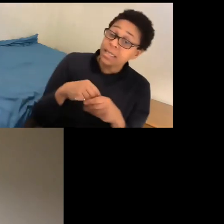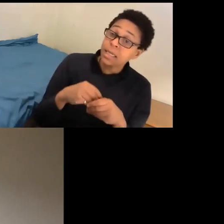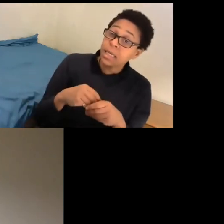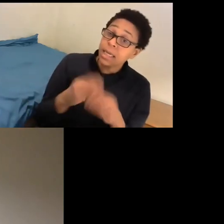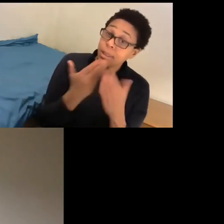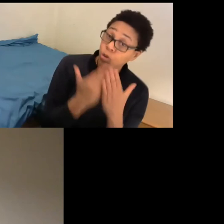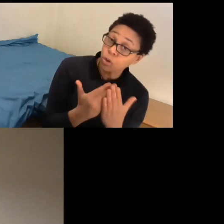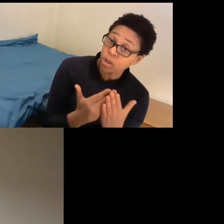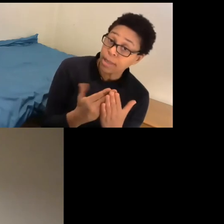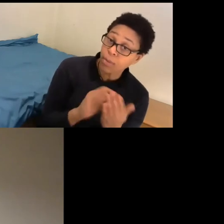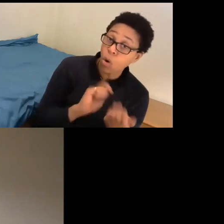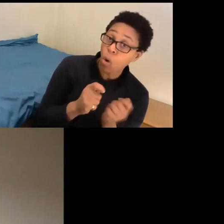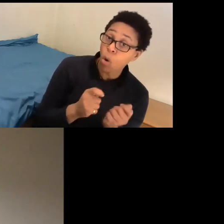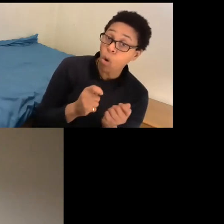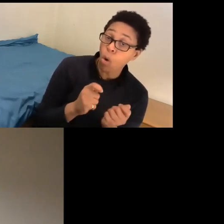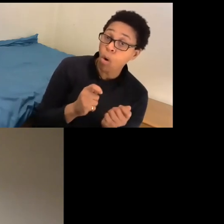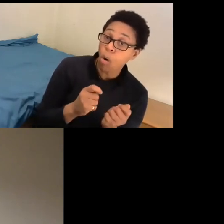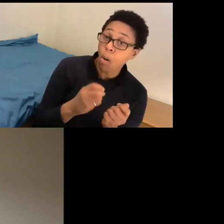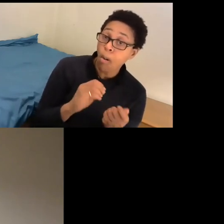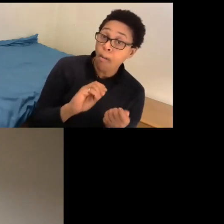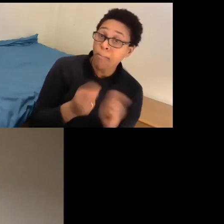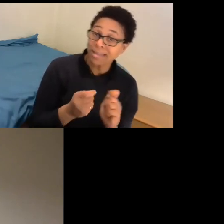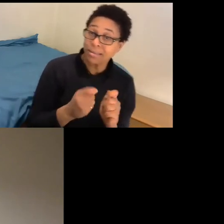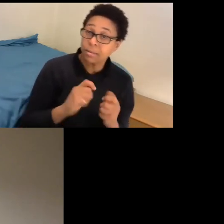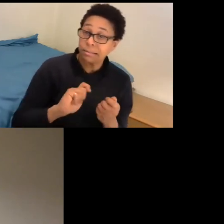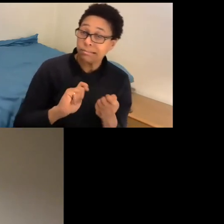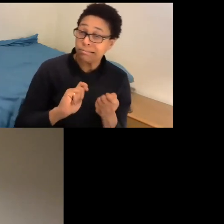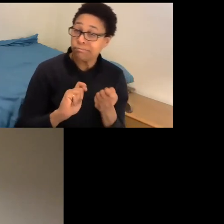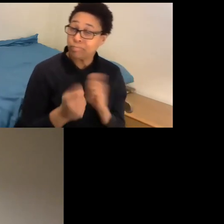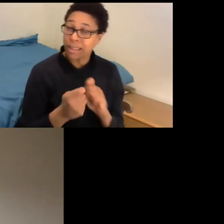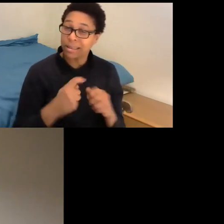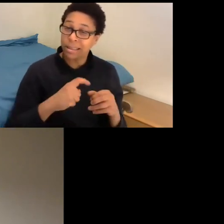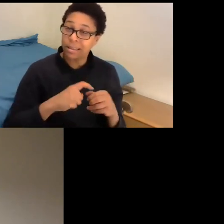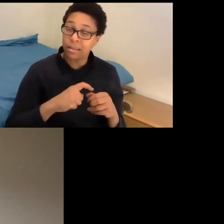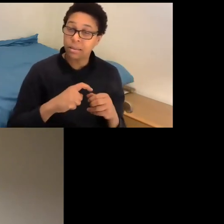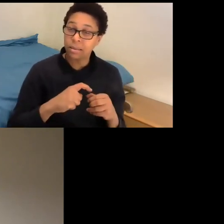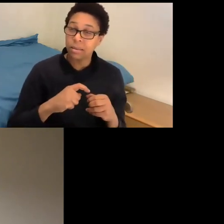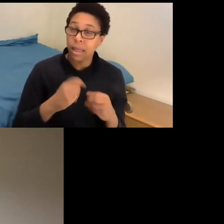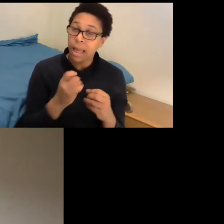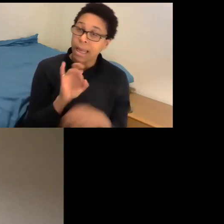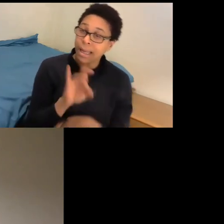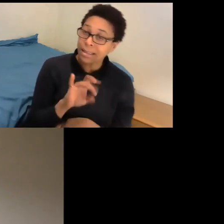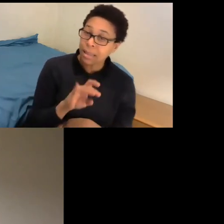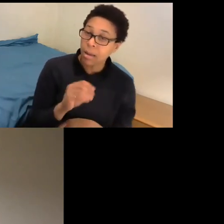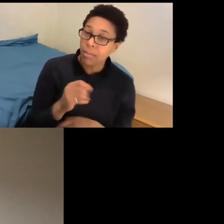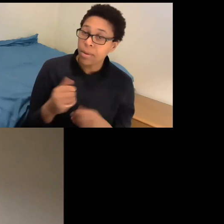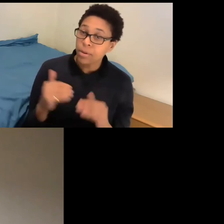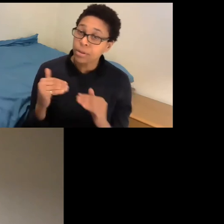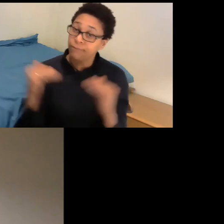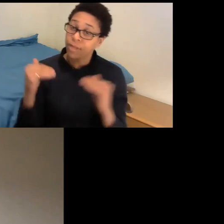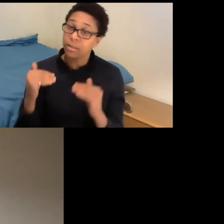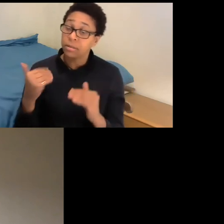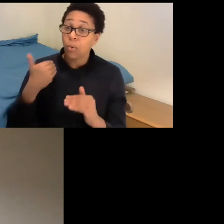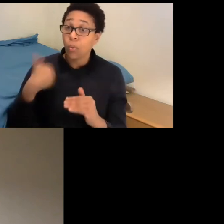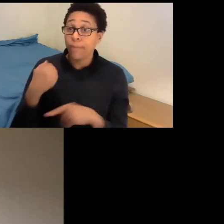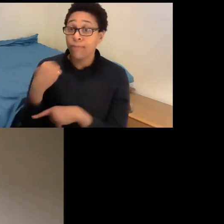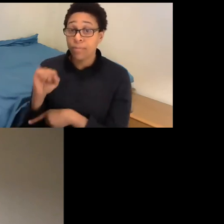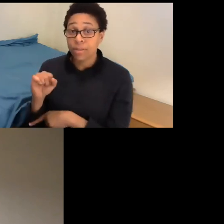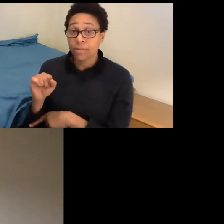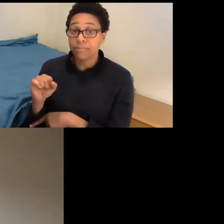from my understanding and how I was introduced to feminism, it's become clear to me that it's not a universal philosophy. There